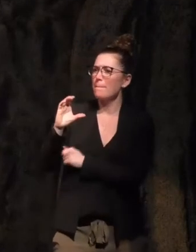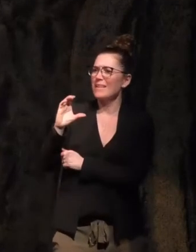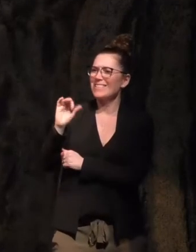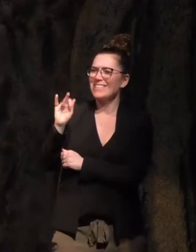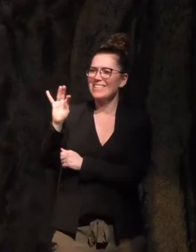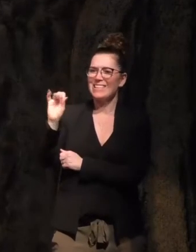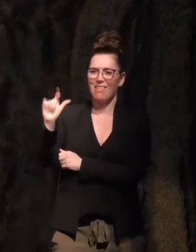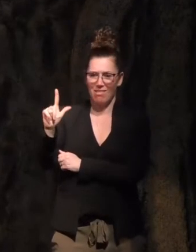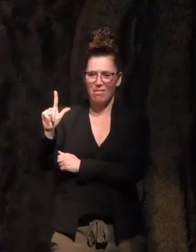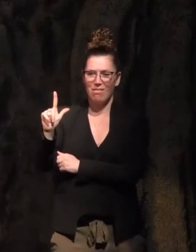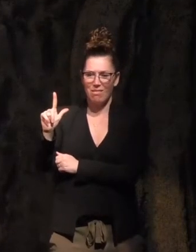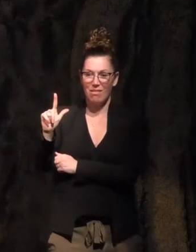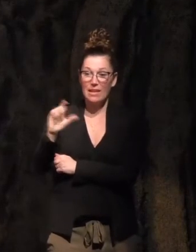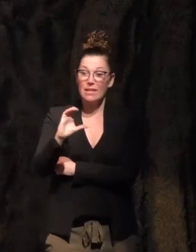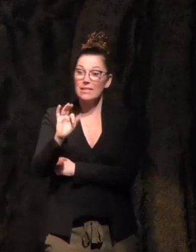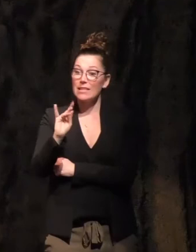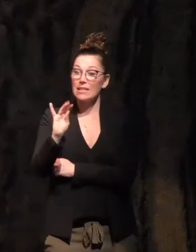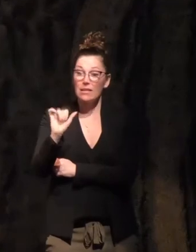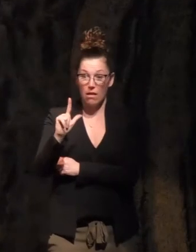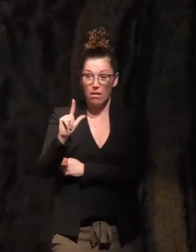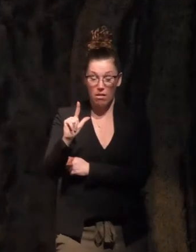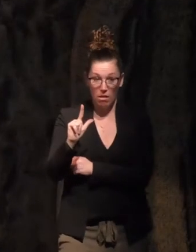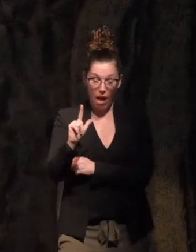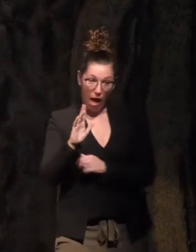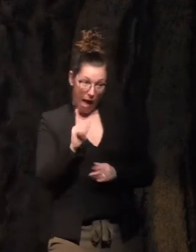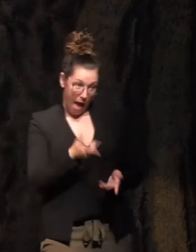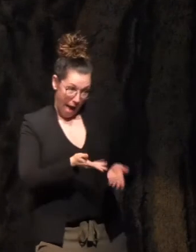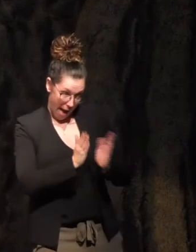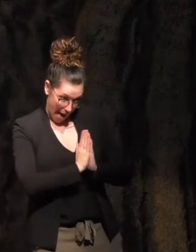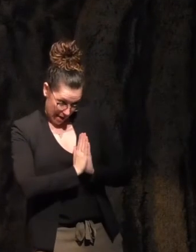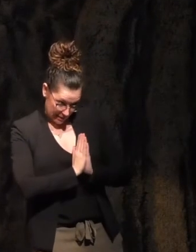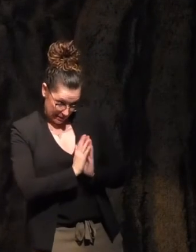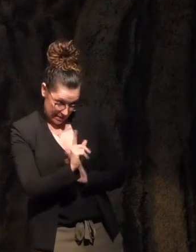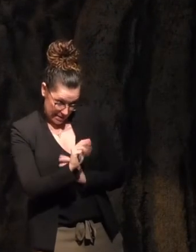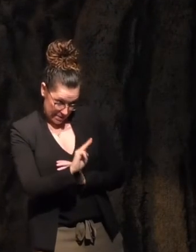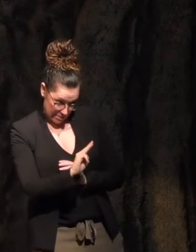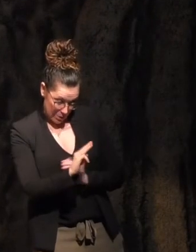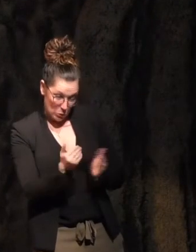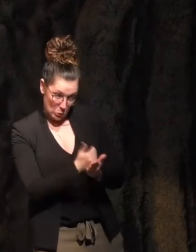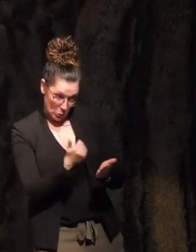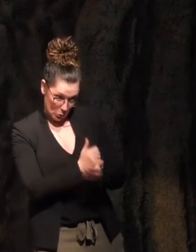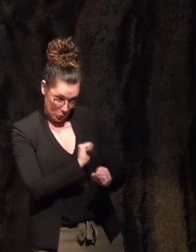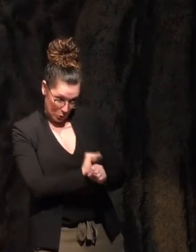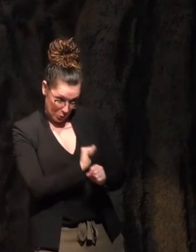had commissioned a new work from Kim and to formalize this commission, Kim had negotiated the signing of a treaty